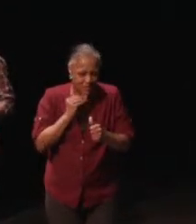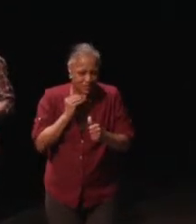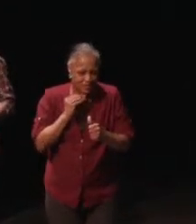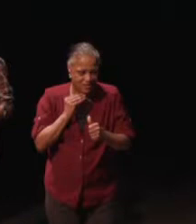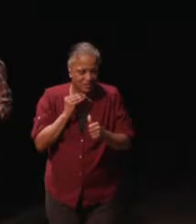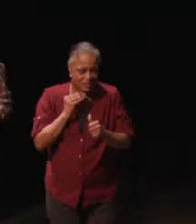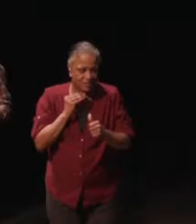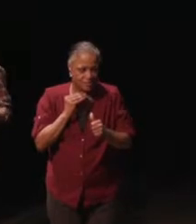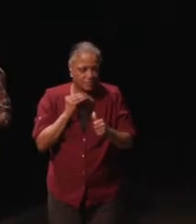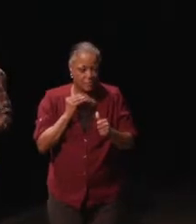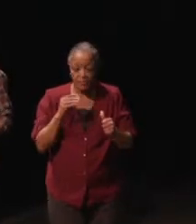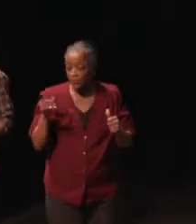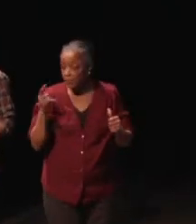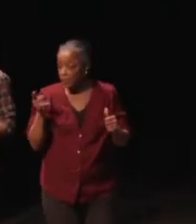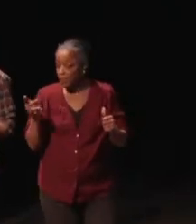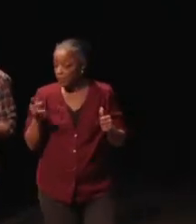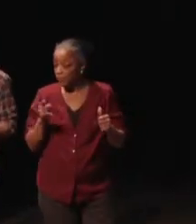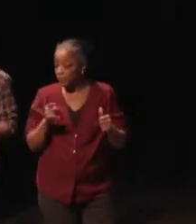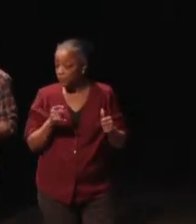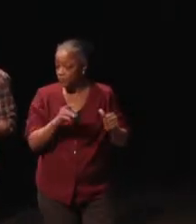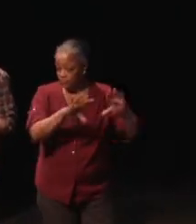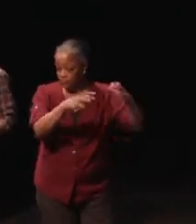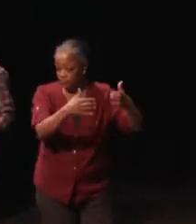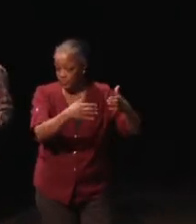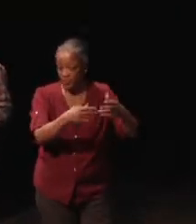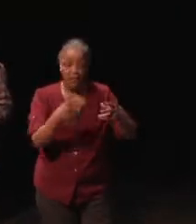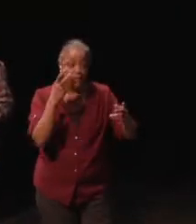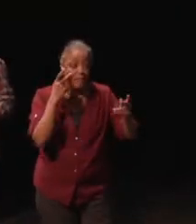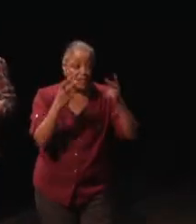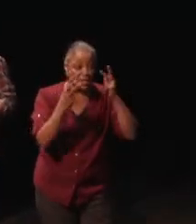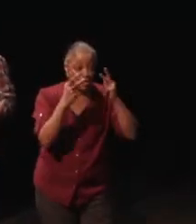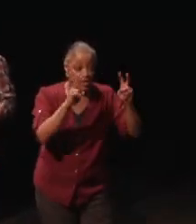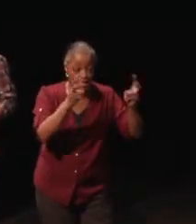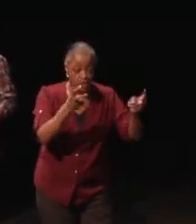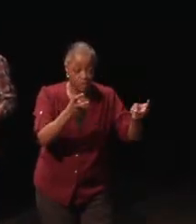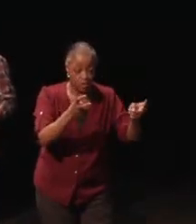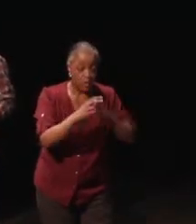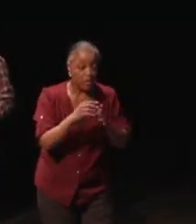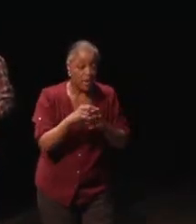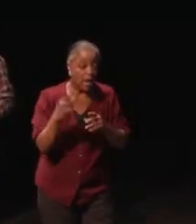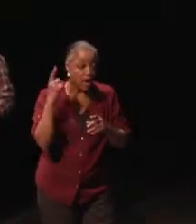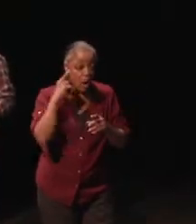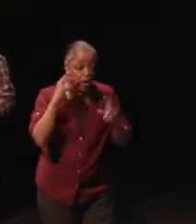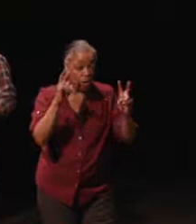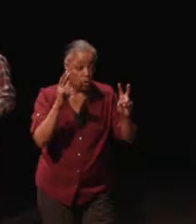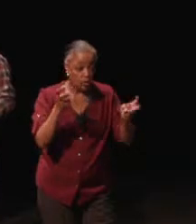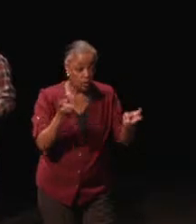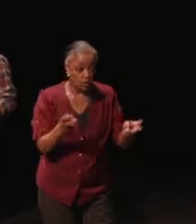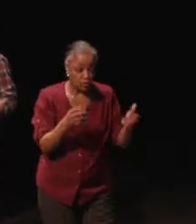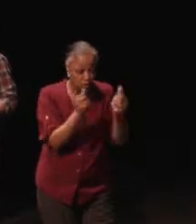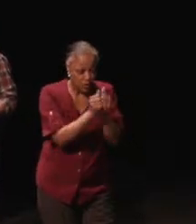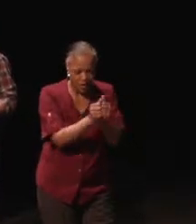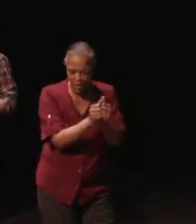So, he's gripped vision issues and audio issues together as